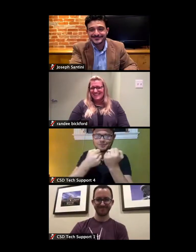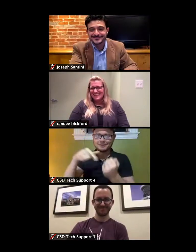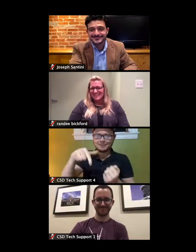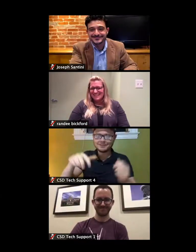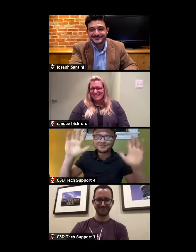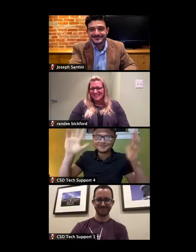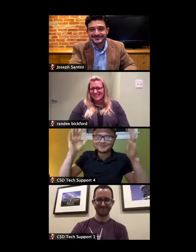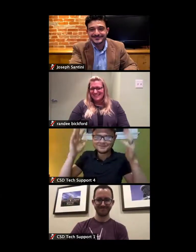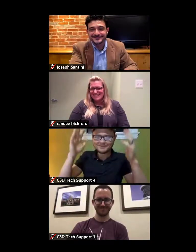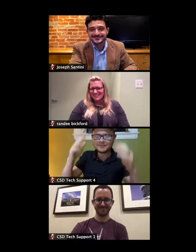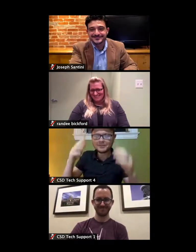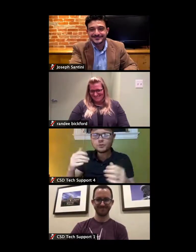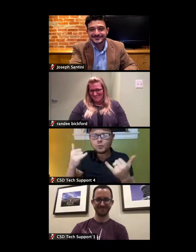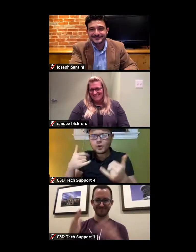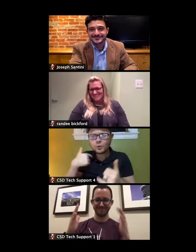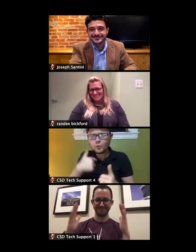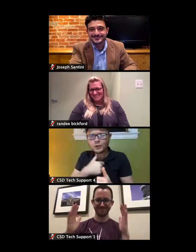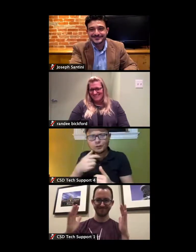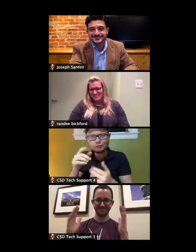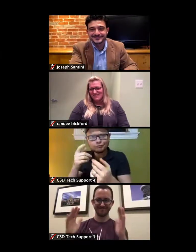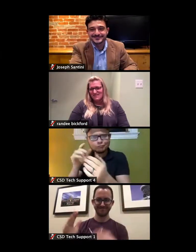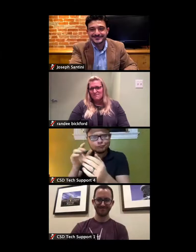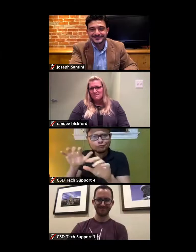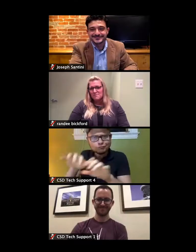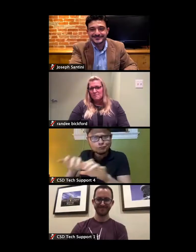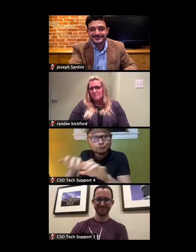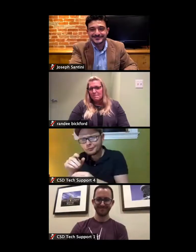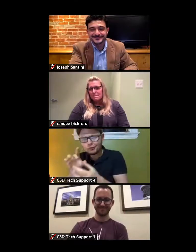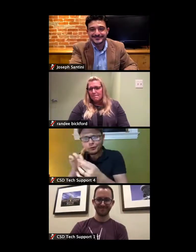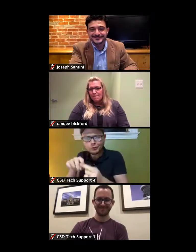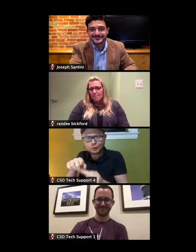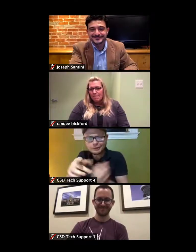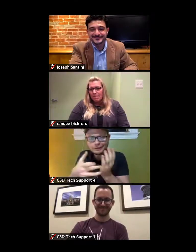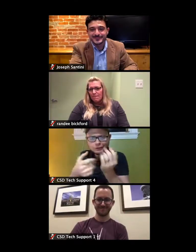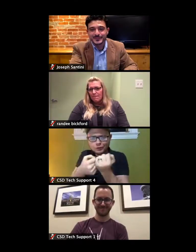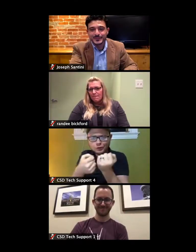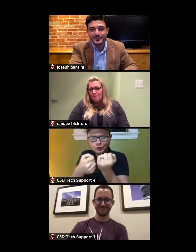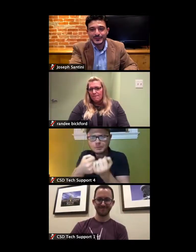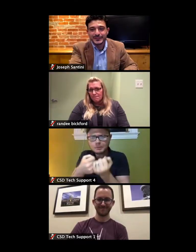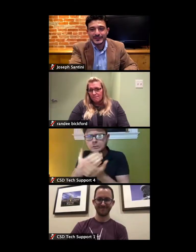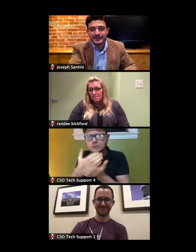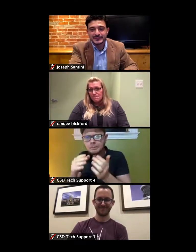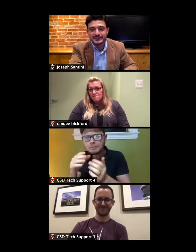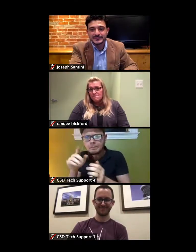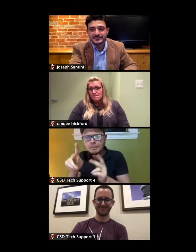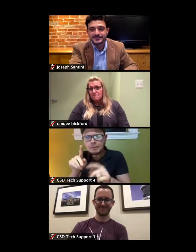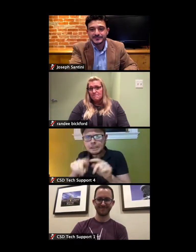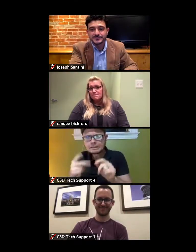Hello, we're the CSD Learns Team here to support the webinar? If you need tech support,